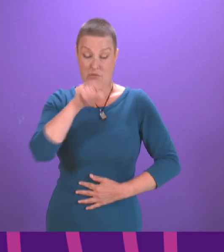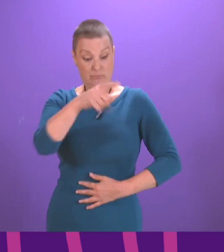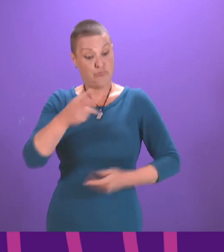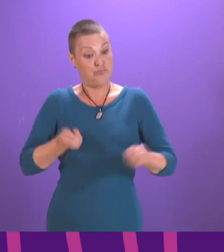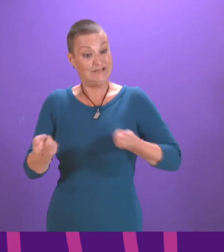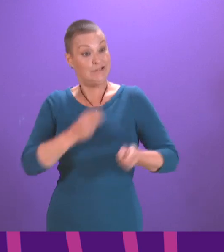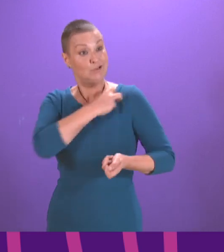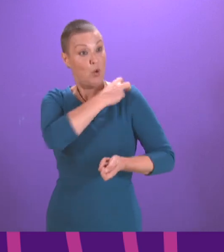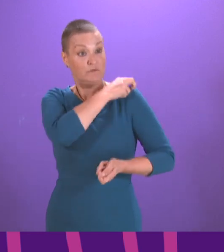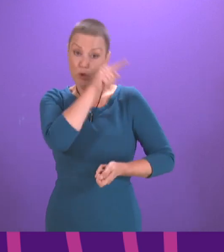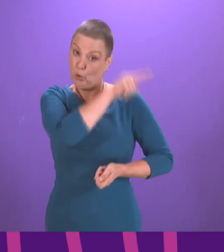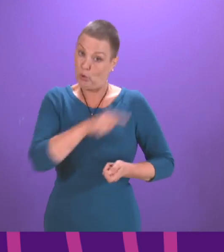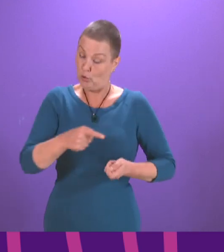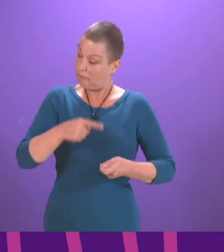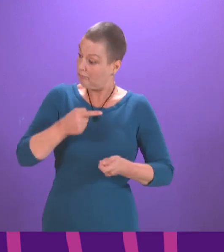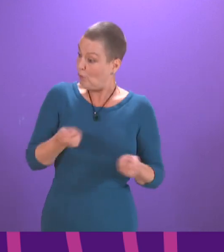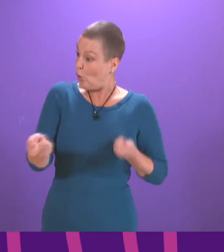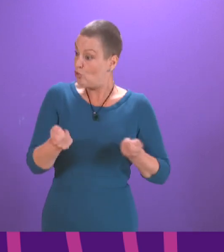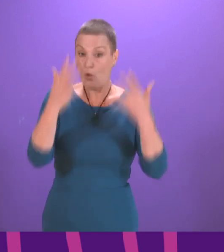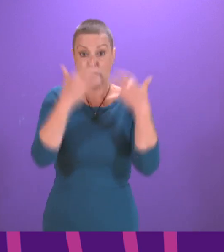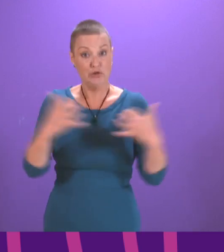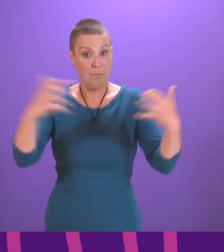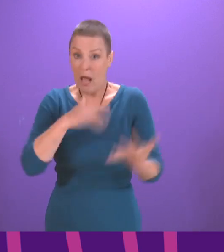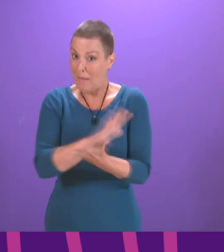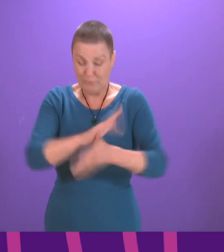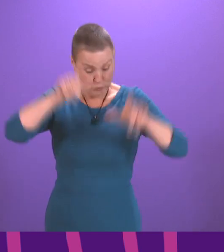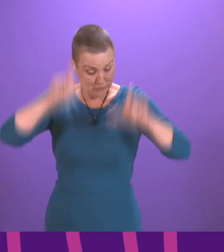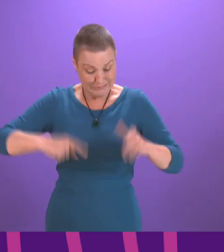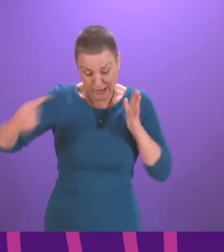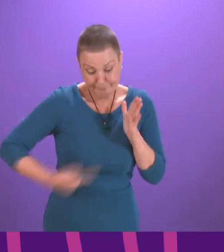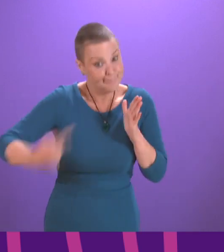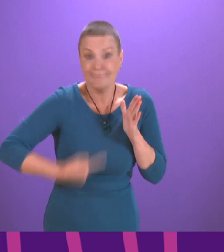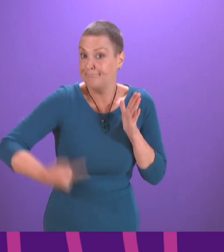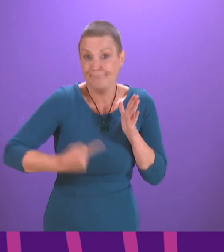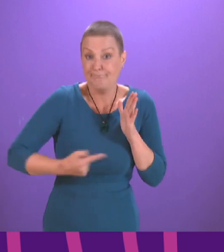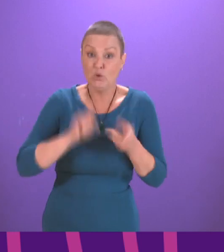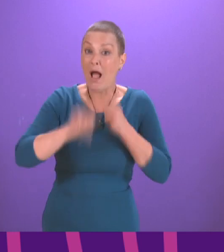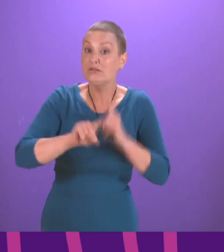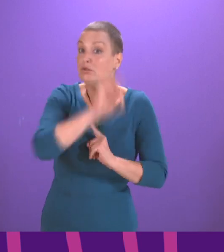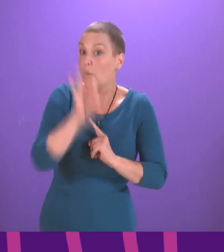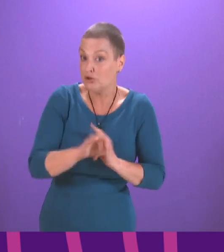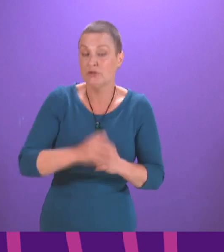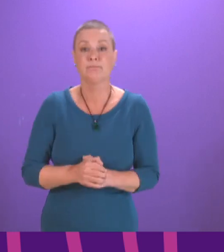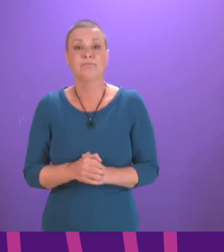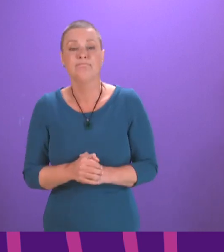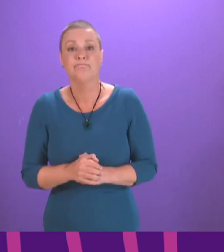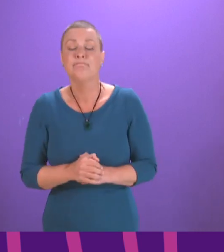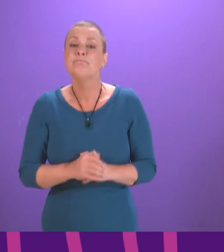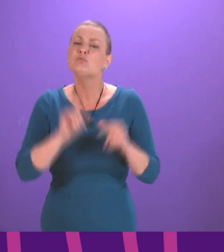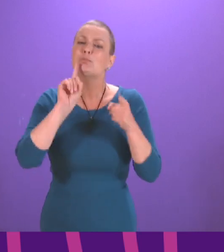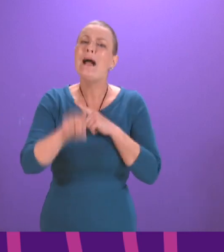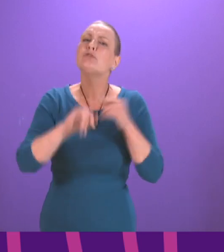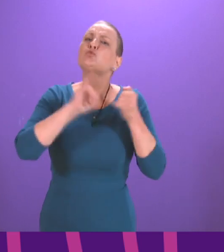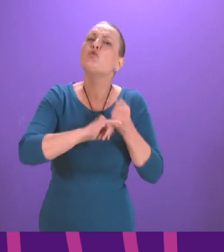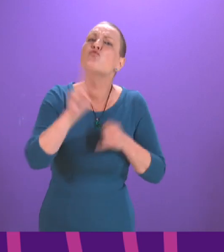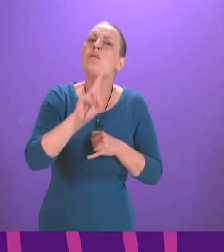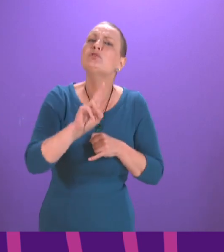and to stay here for as long as it takes to do that if that is permissible.